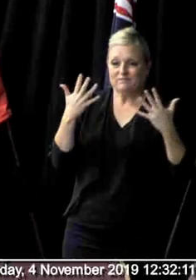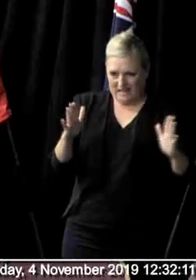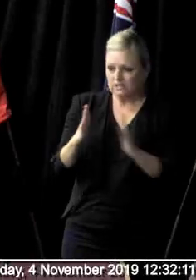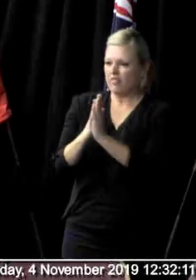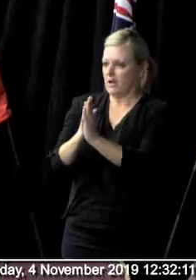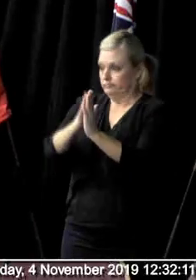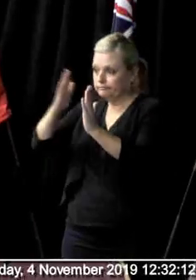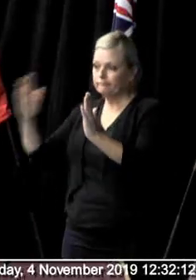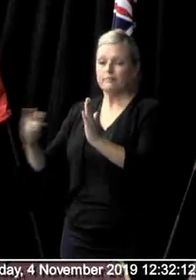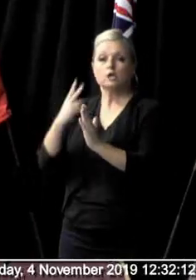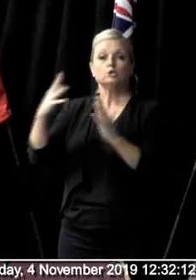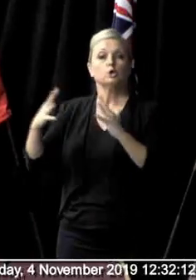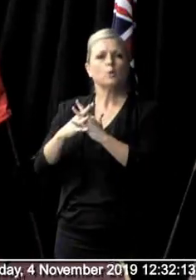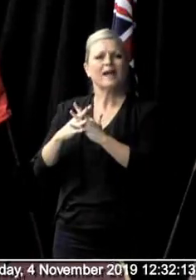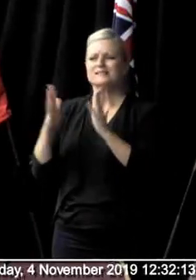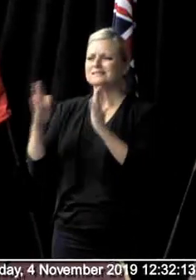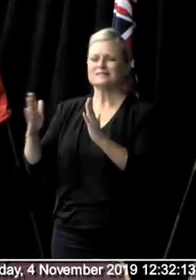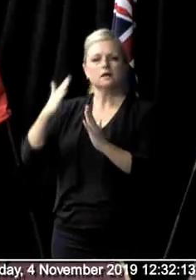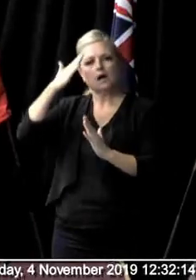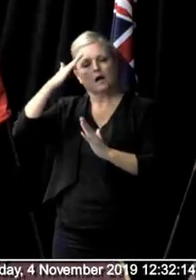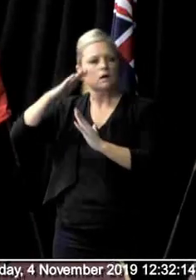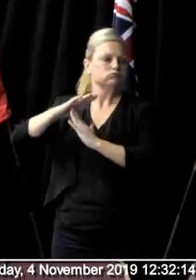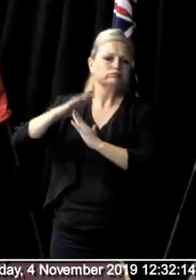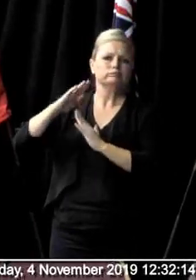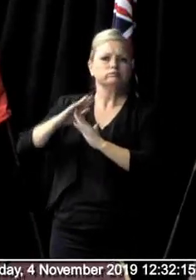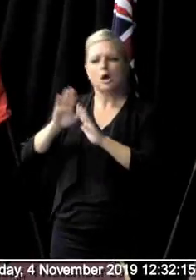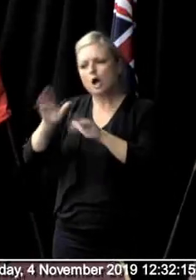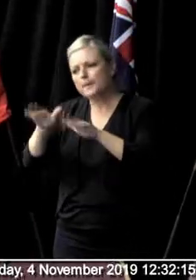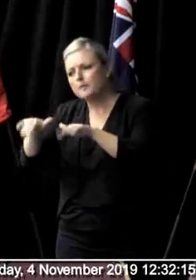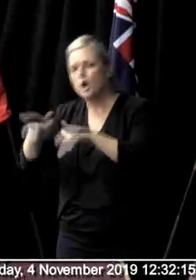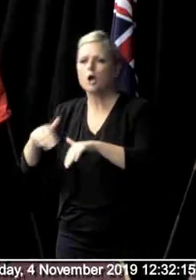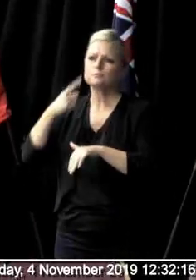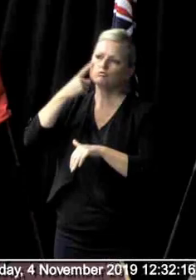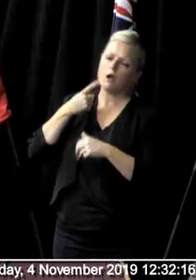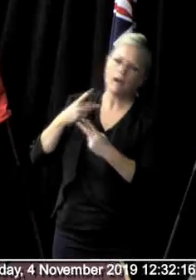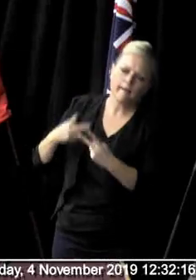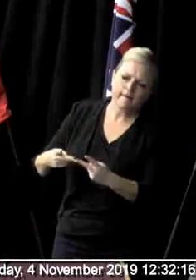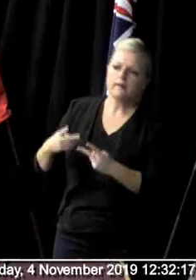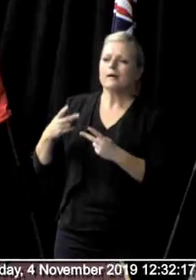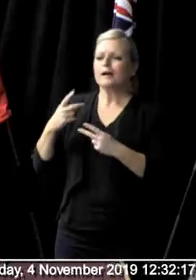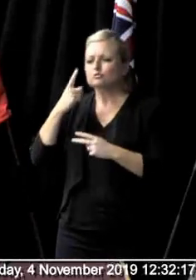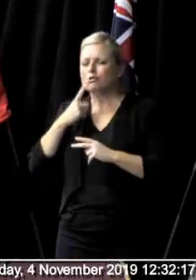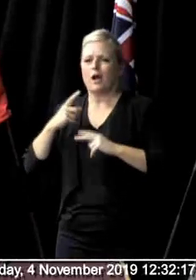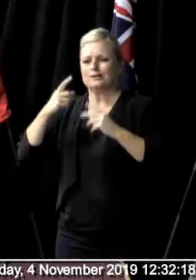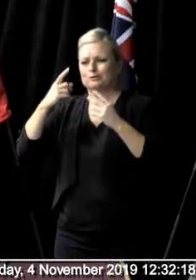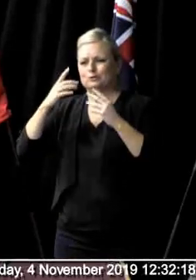where she wasn’t screaming and bawling her eyes out for most of the day and working out what our options were.